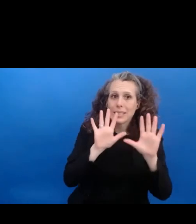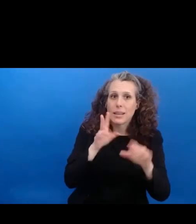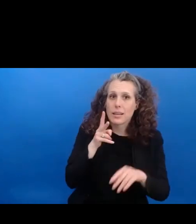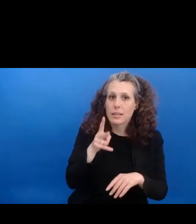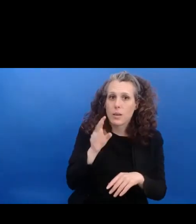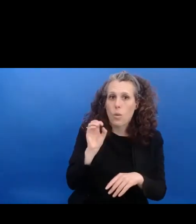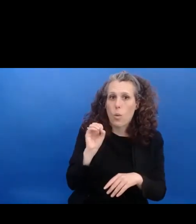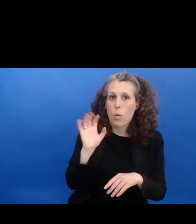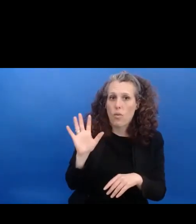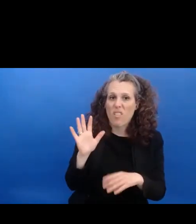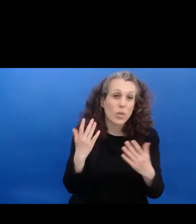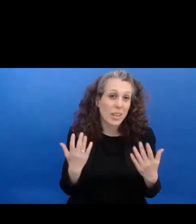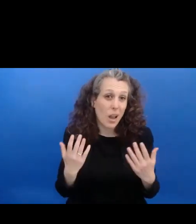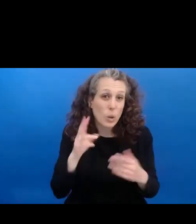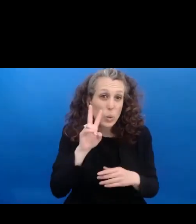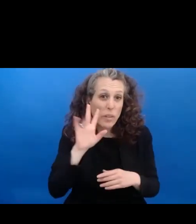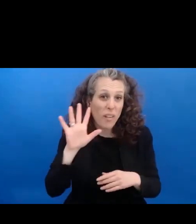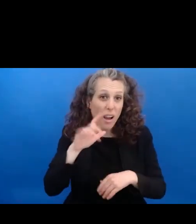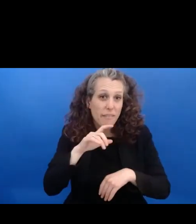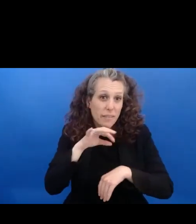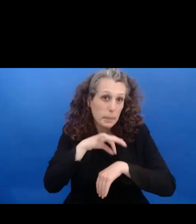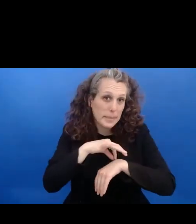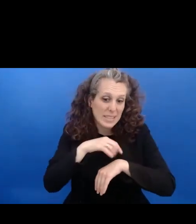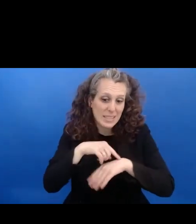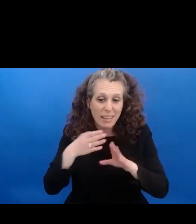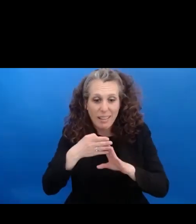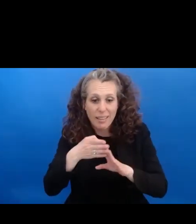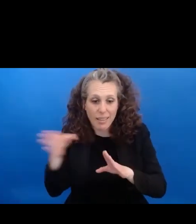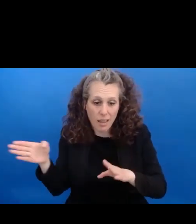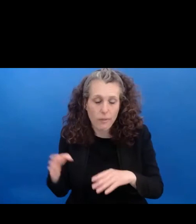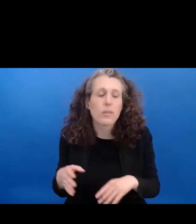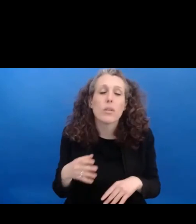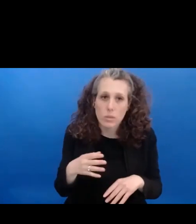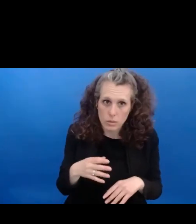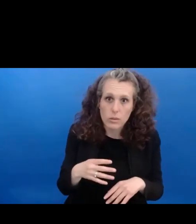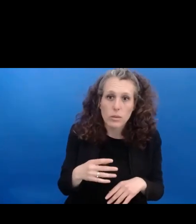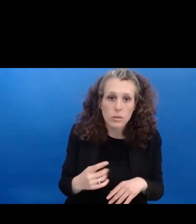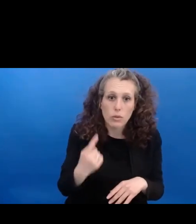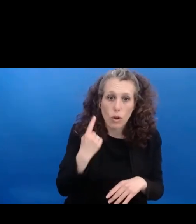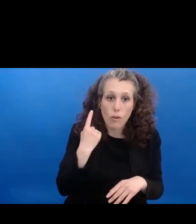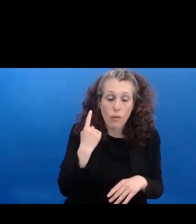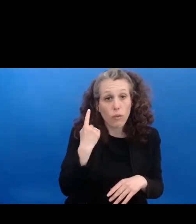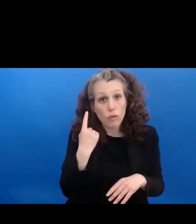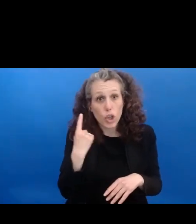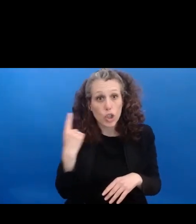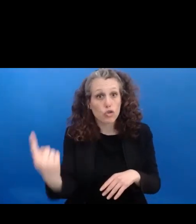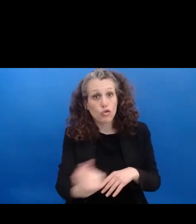so we would like to take a first round of questions or comments maybe three or four